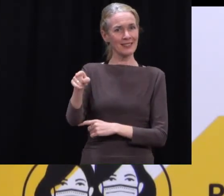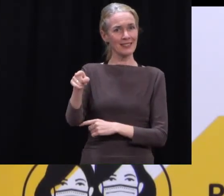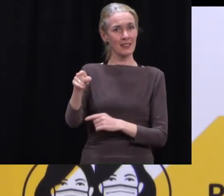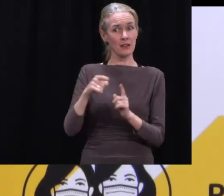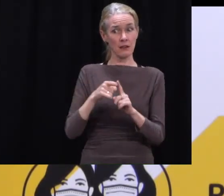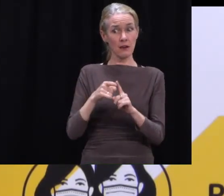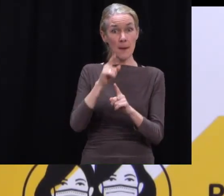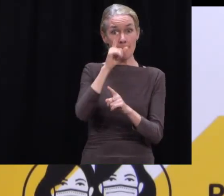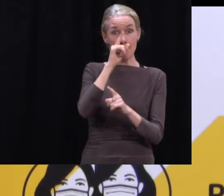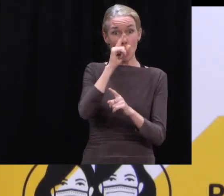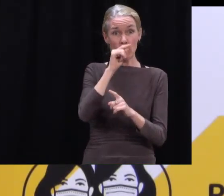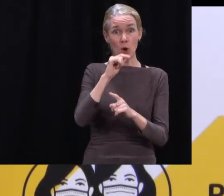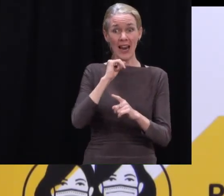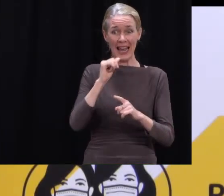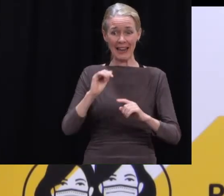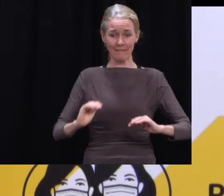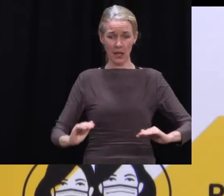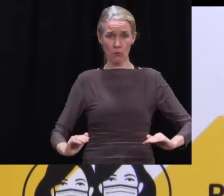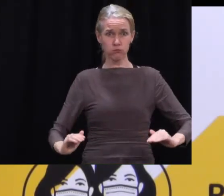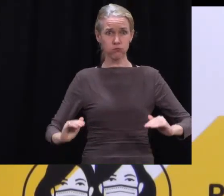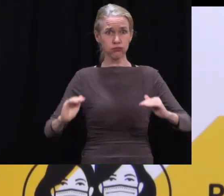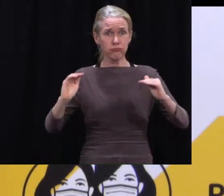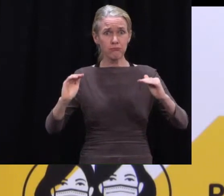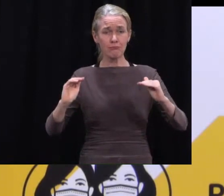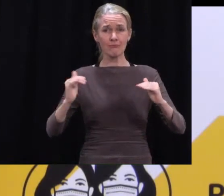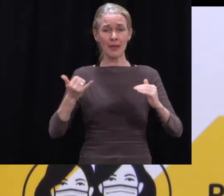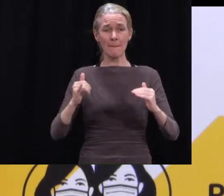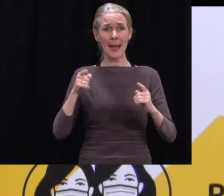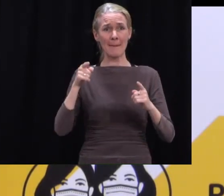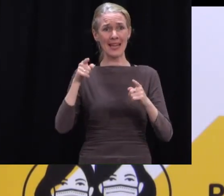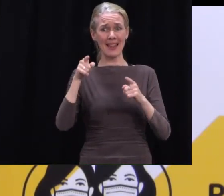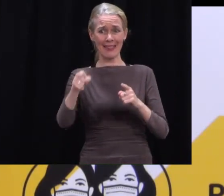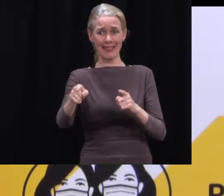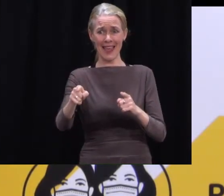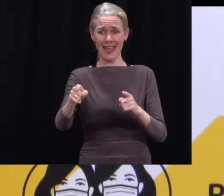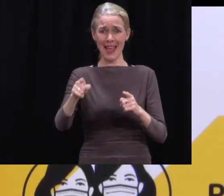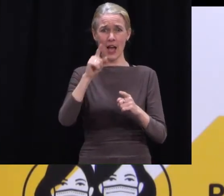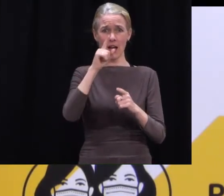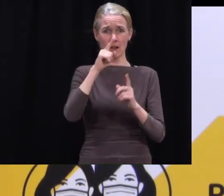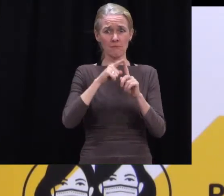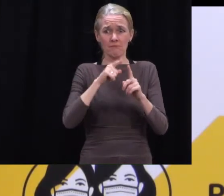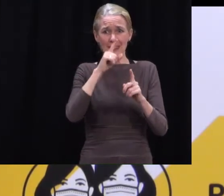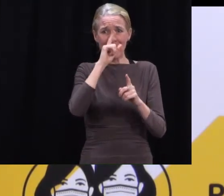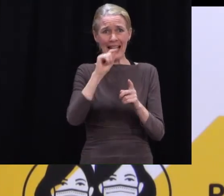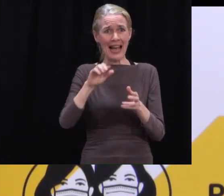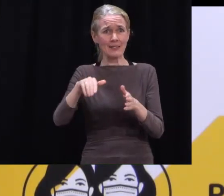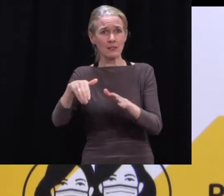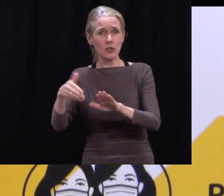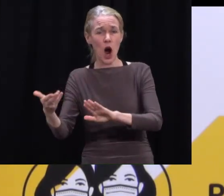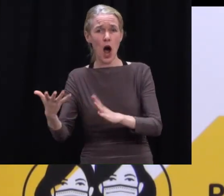absolutely understand that these were situations in which people's lives were